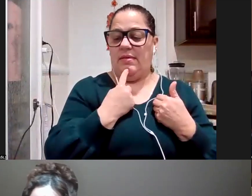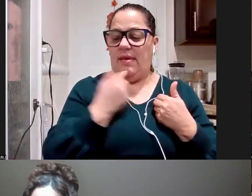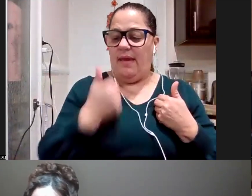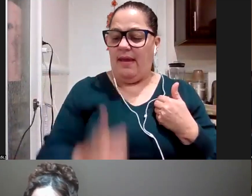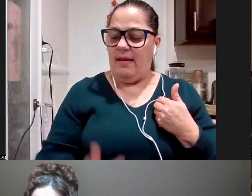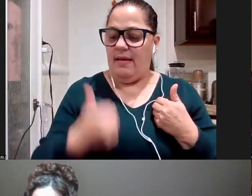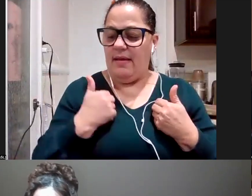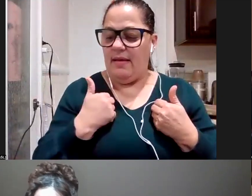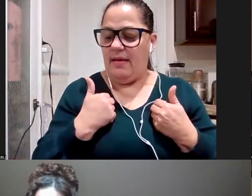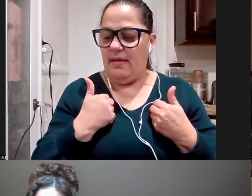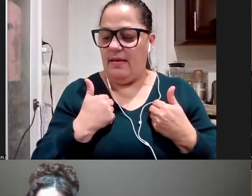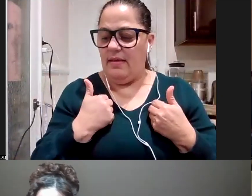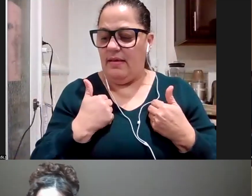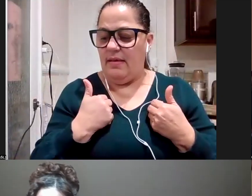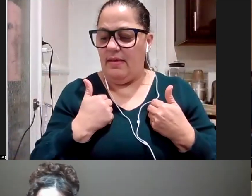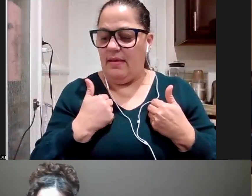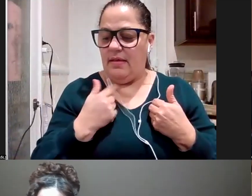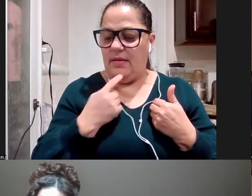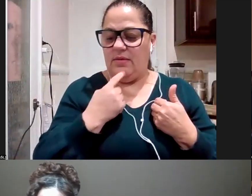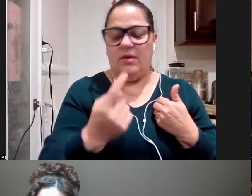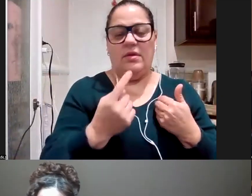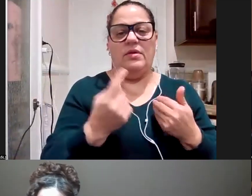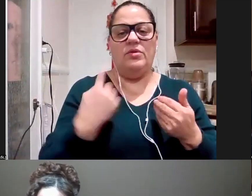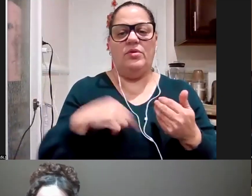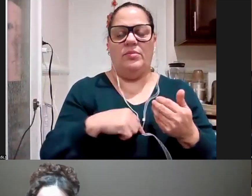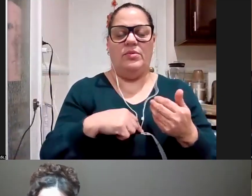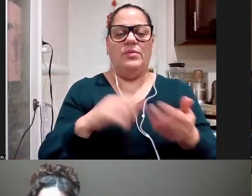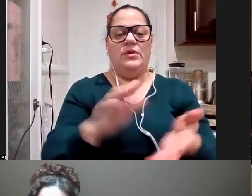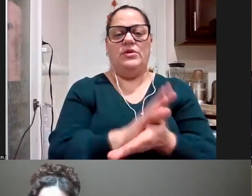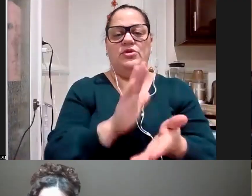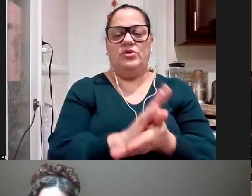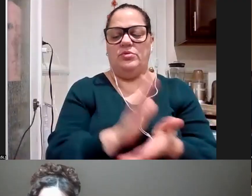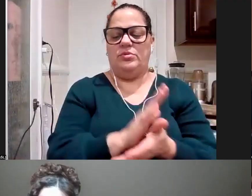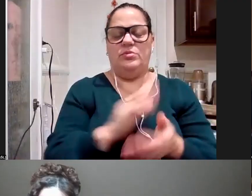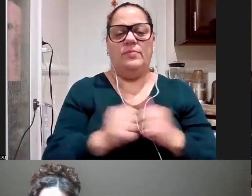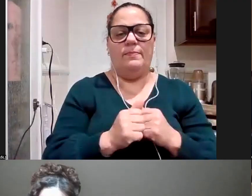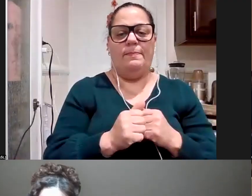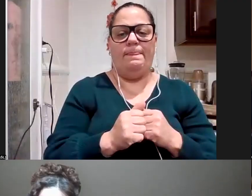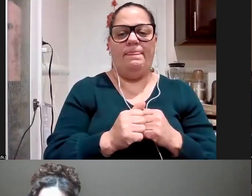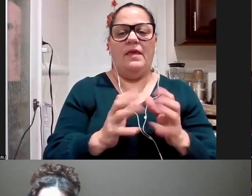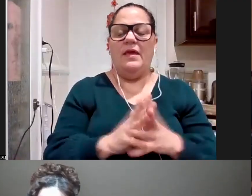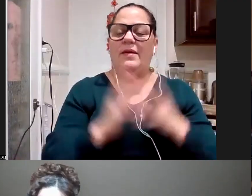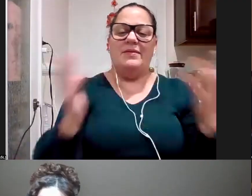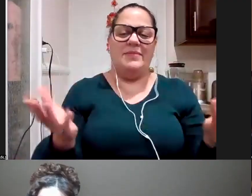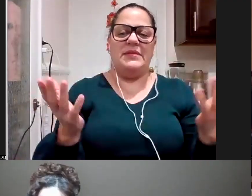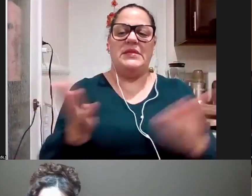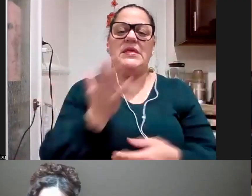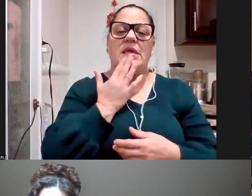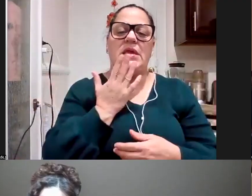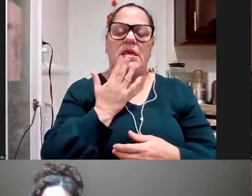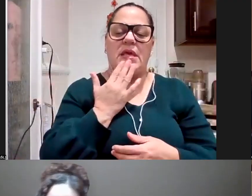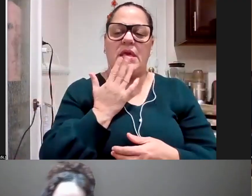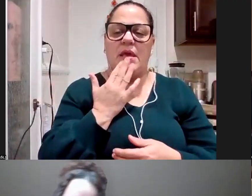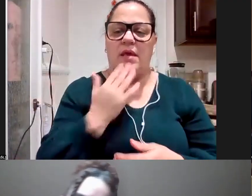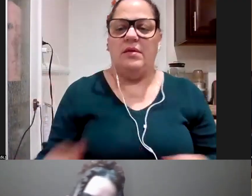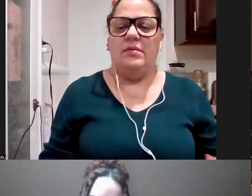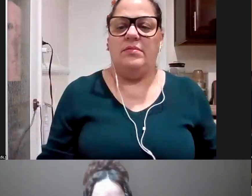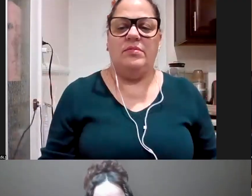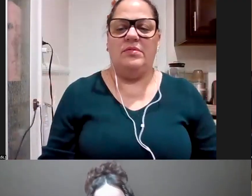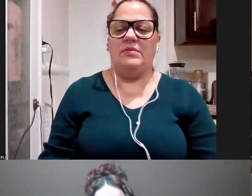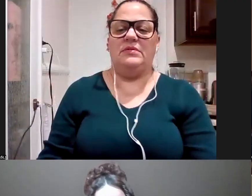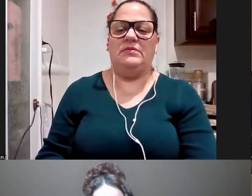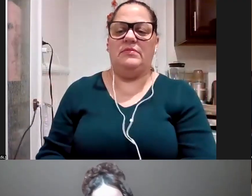digital material, you know. I've got I've got the uh uh crayon gosh um set of crayons that she used